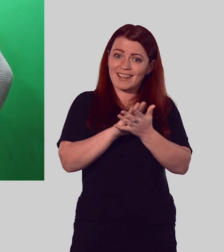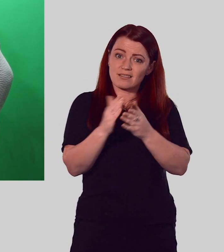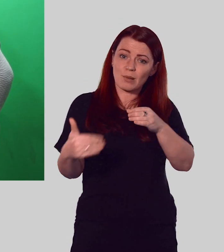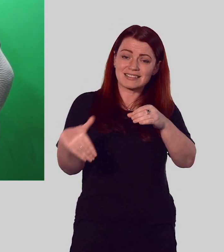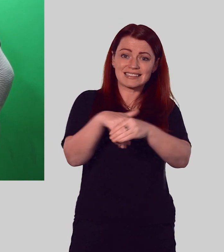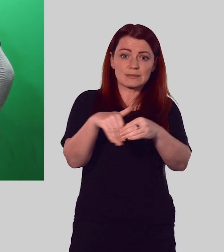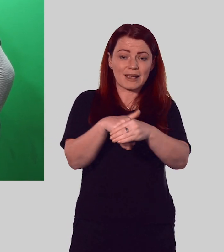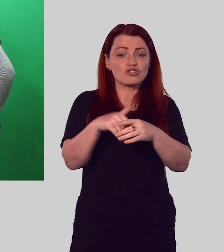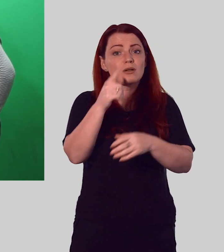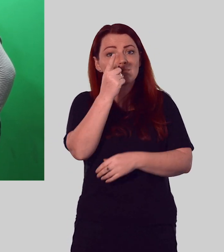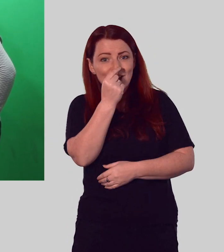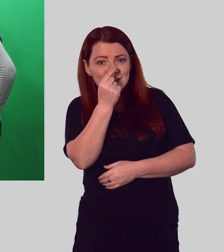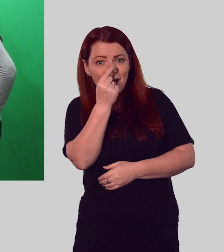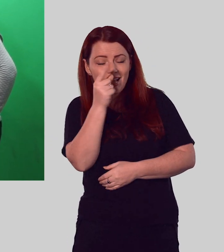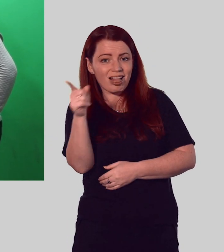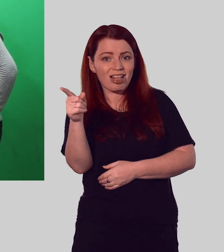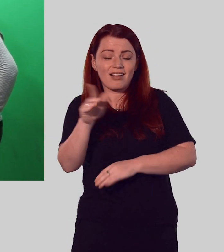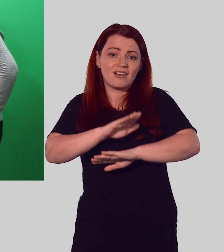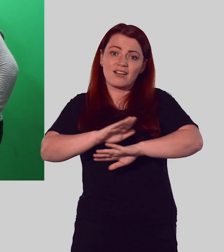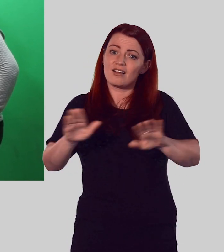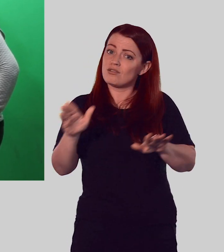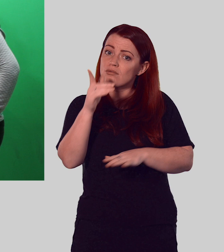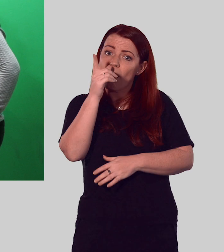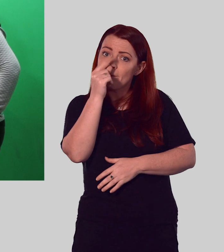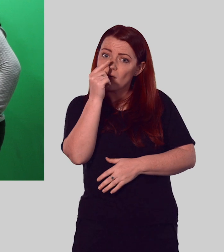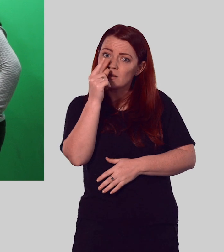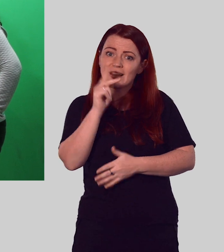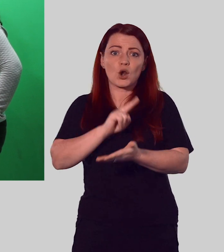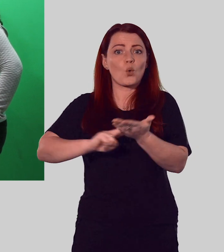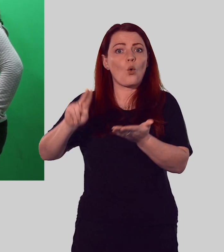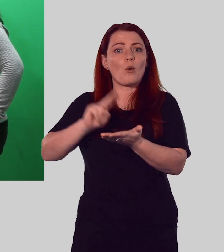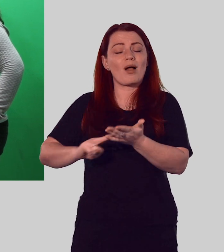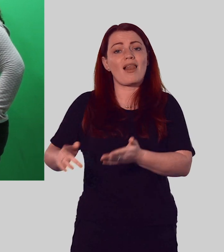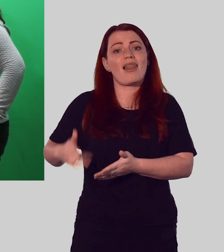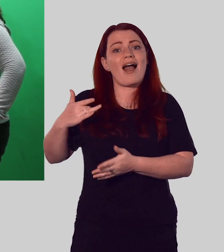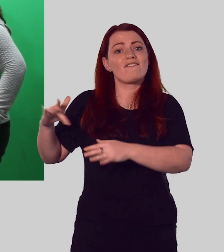would not be available in a non-digital participatory theatre project.